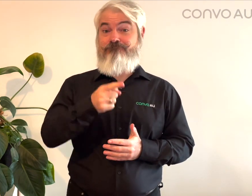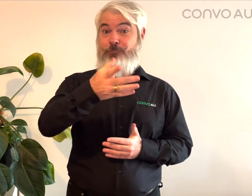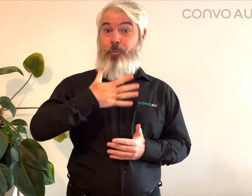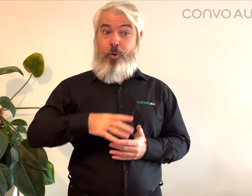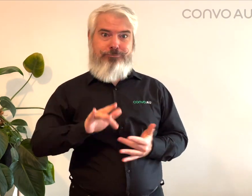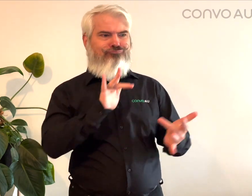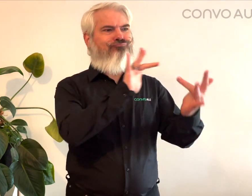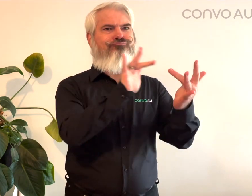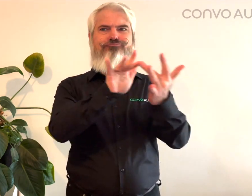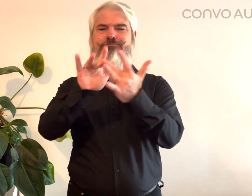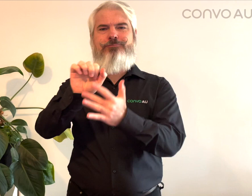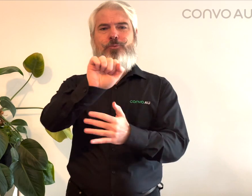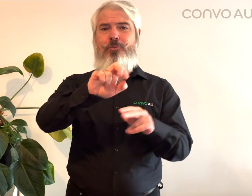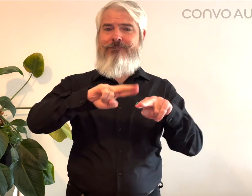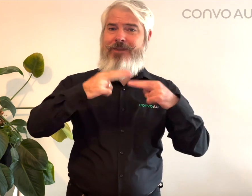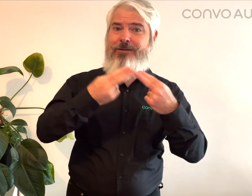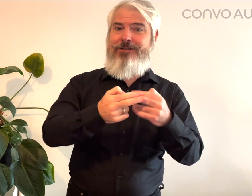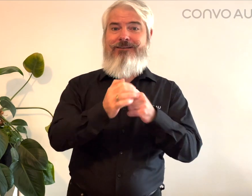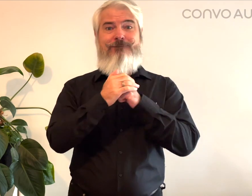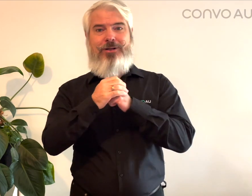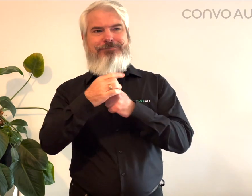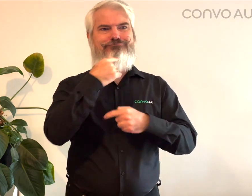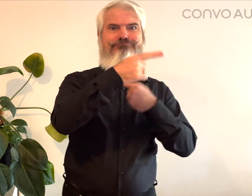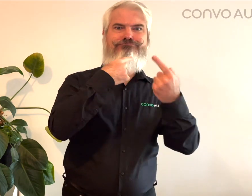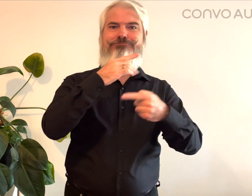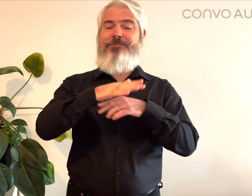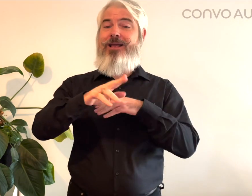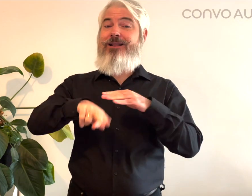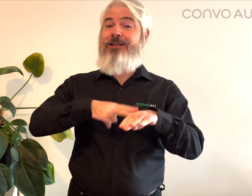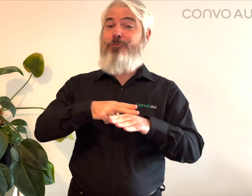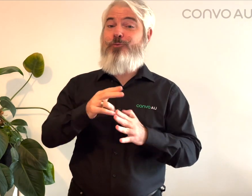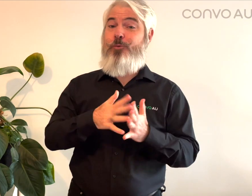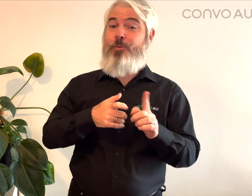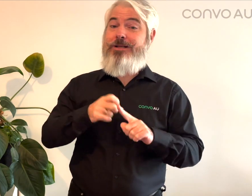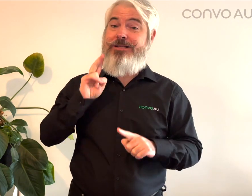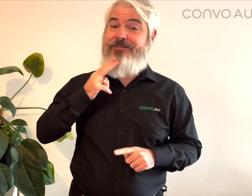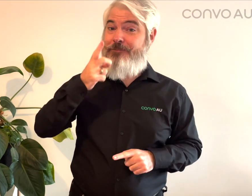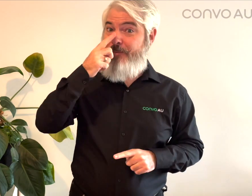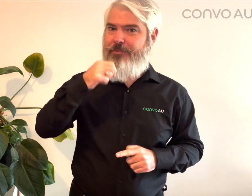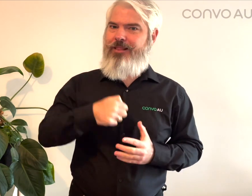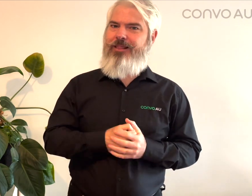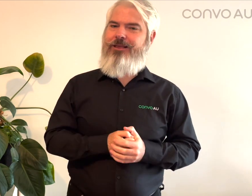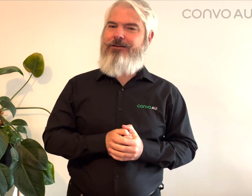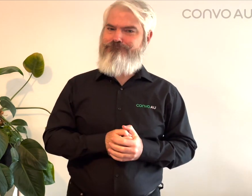If you want to get in touch with your family and friends to tell them about the National Week of Deaf People,